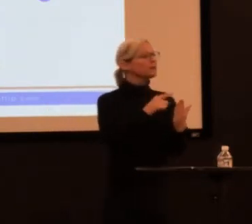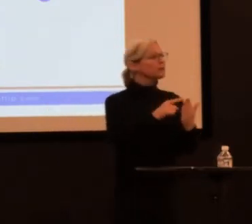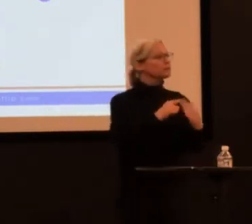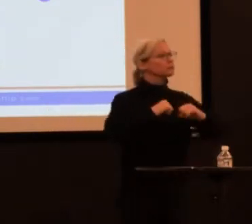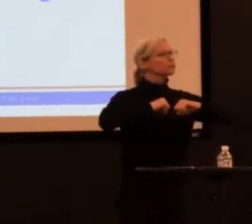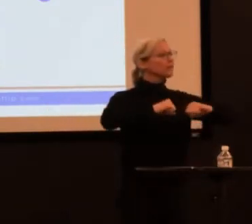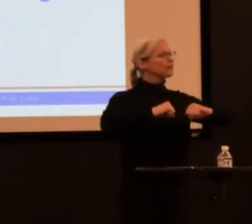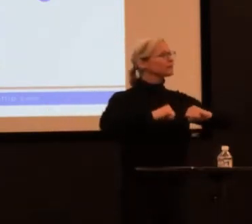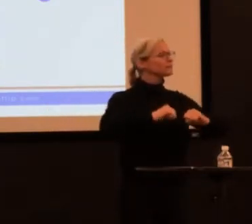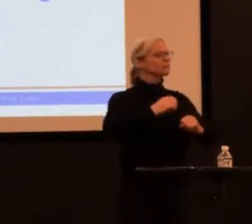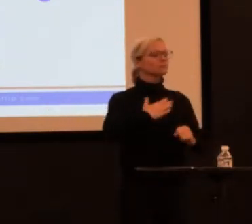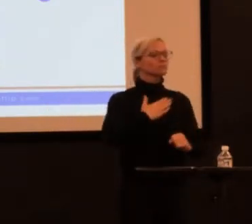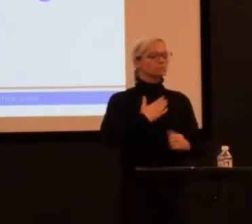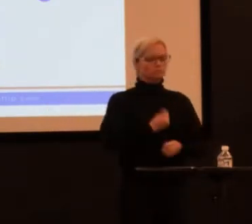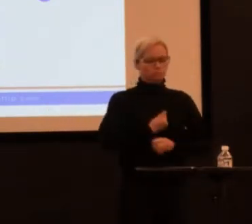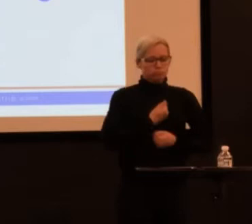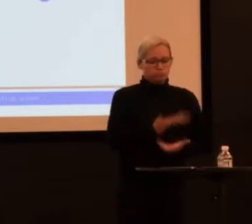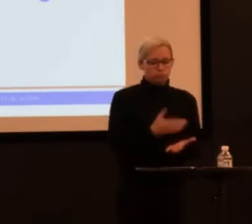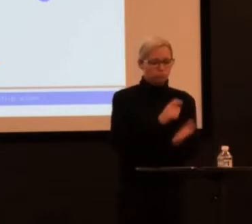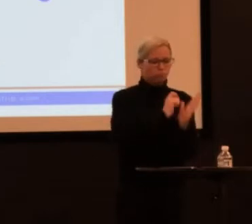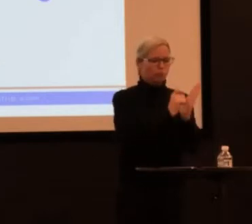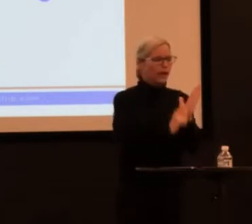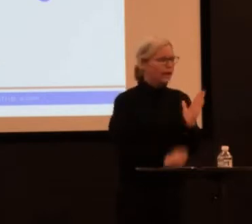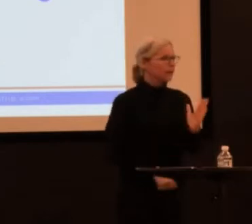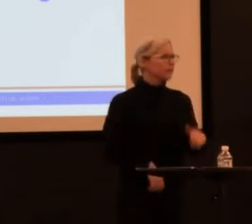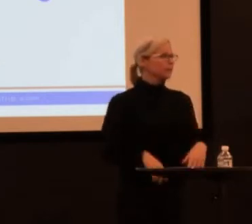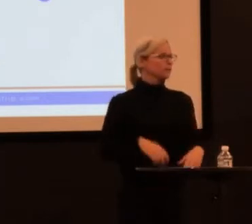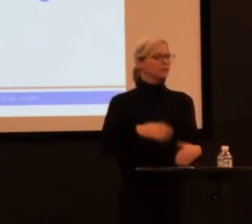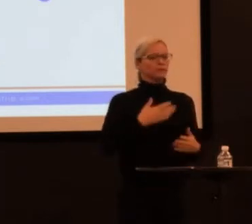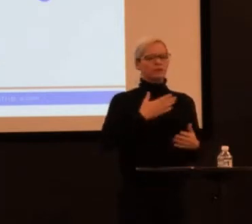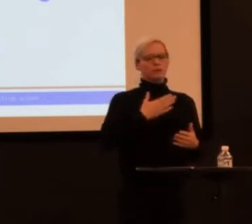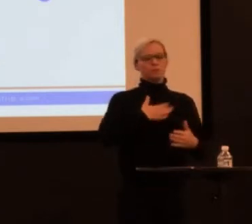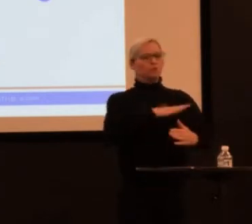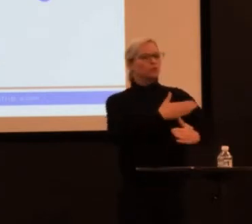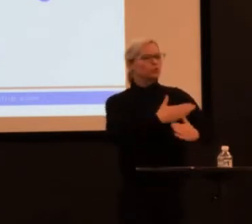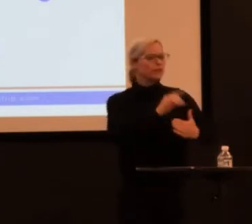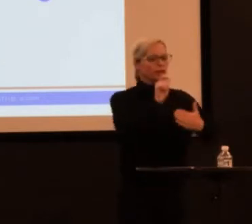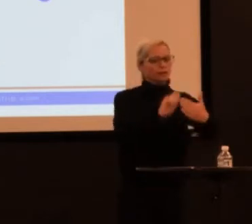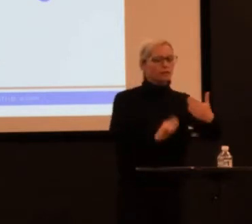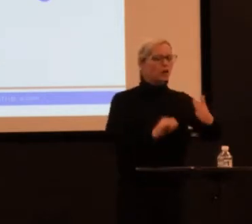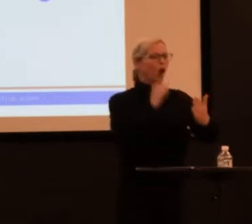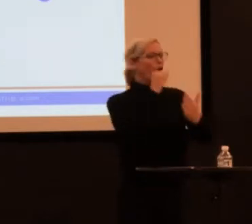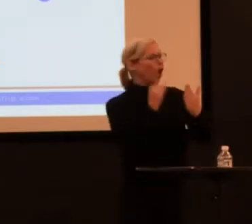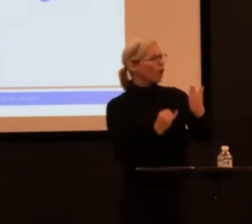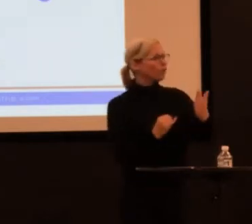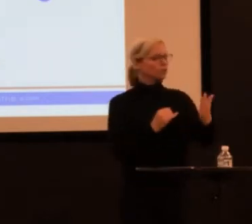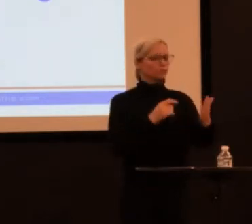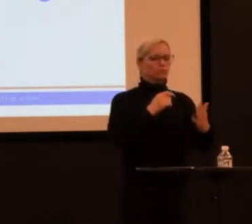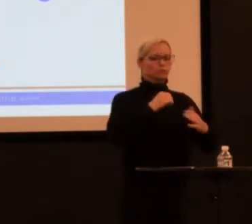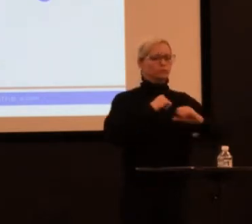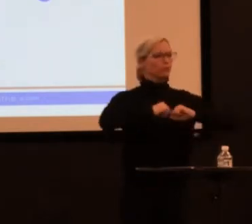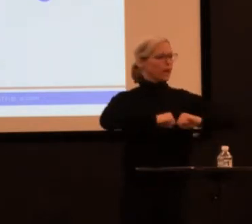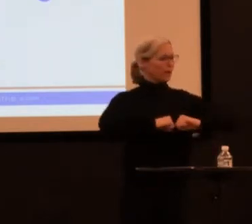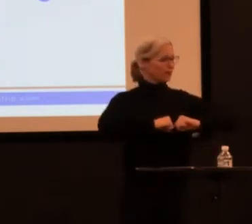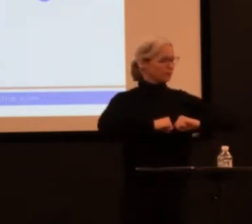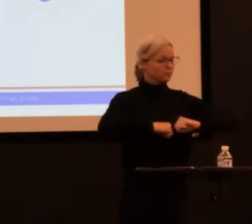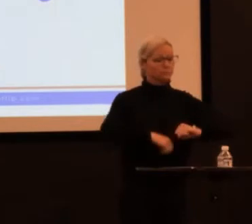like written work, artwork, music, film. Patents apply to inventions.